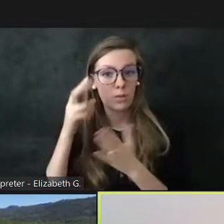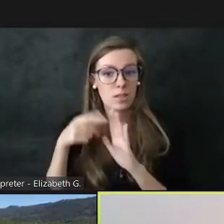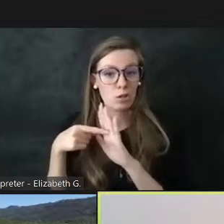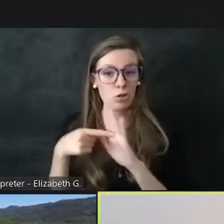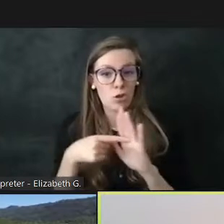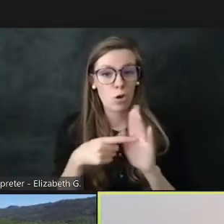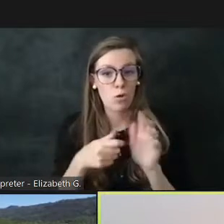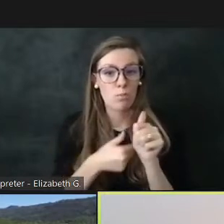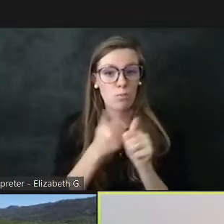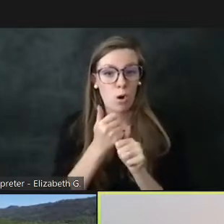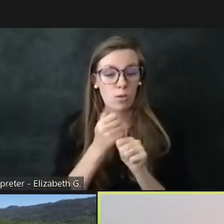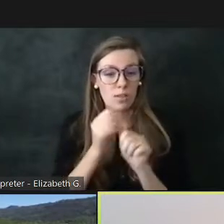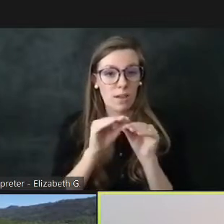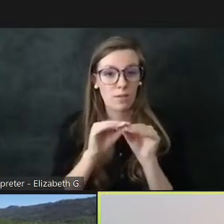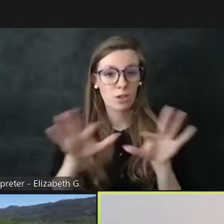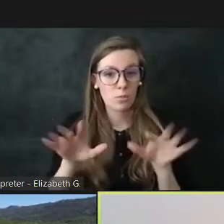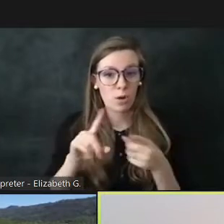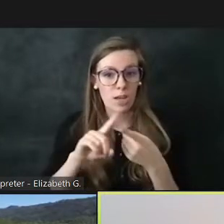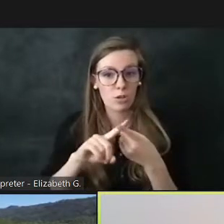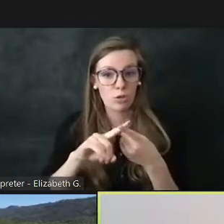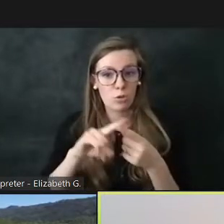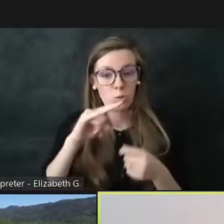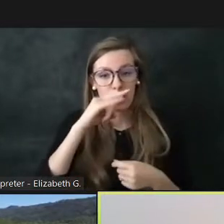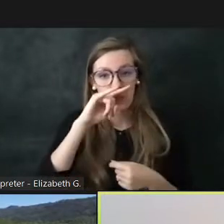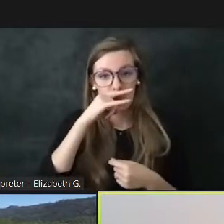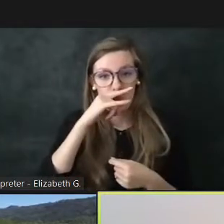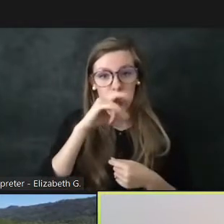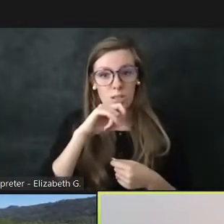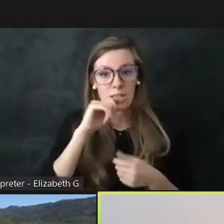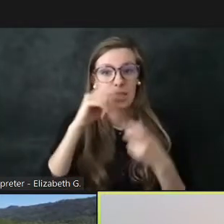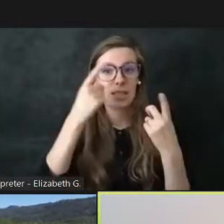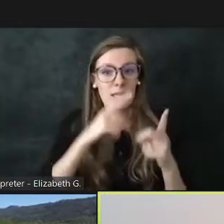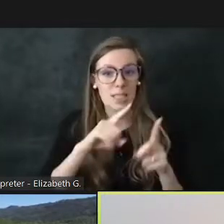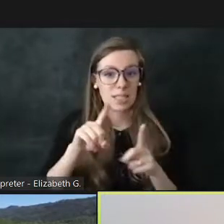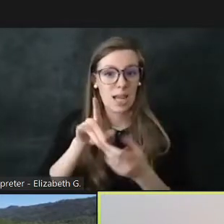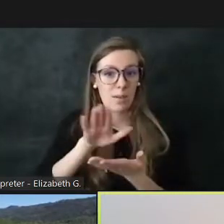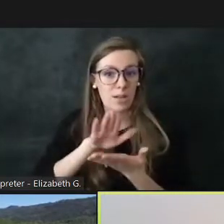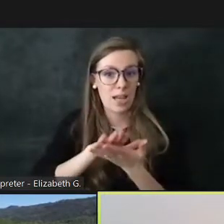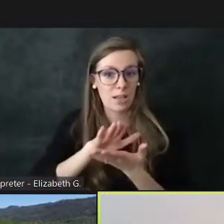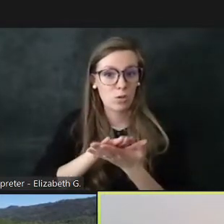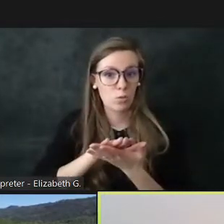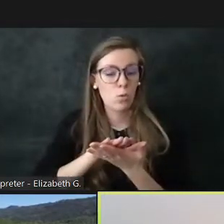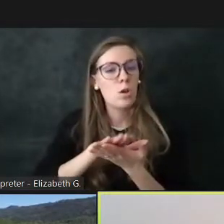transmission doesn't COVID transition does not occur at school and school. Is it generally safe place for children?